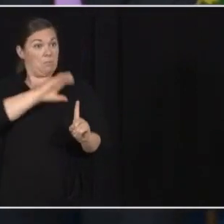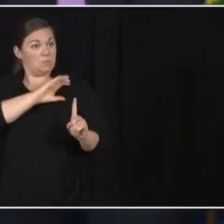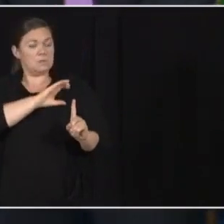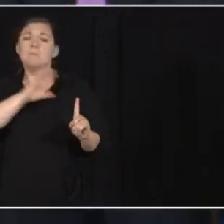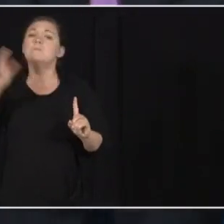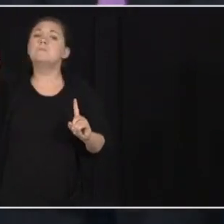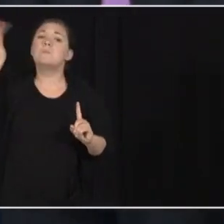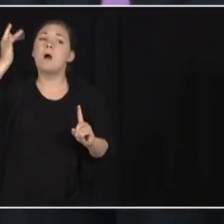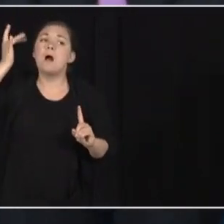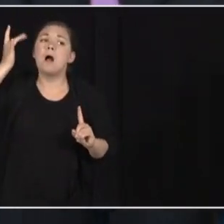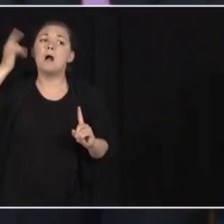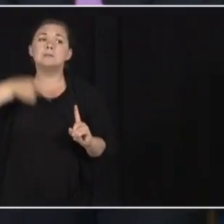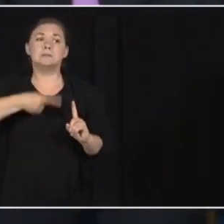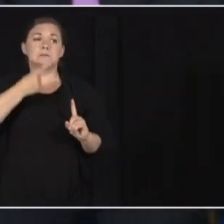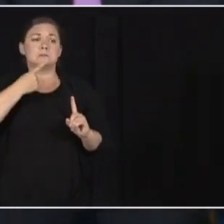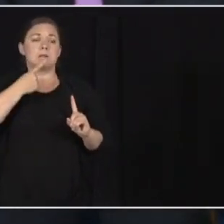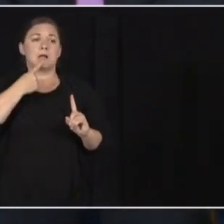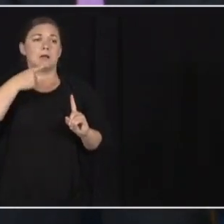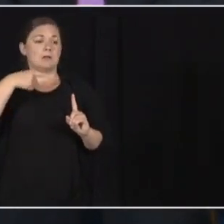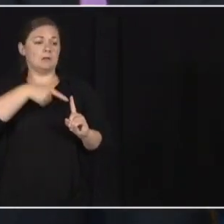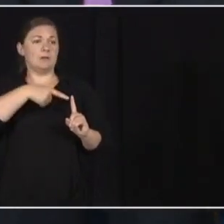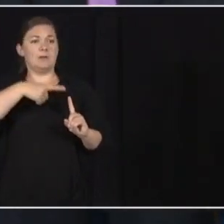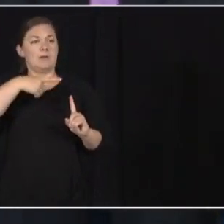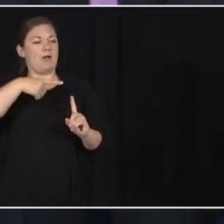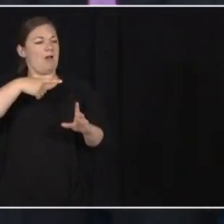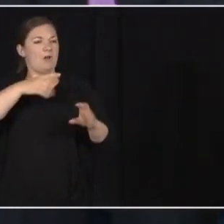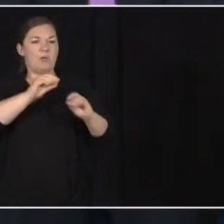license. Alleged to have had no social gatherings